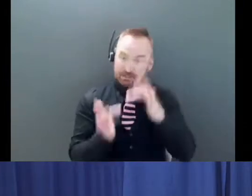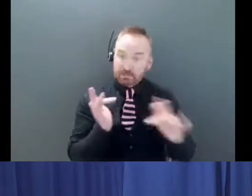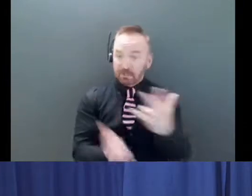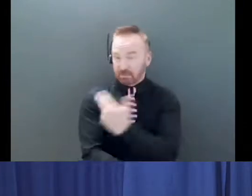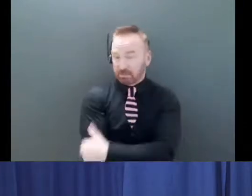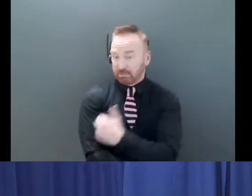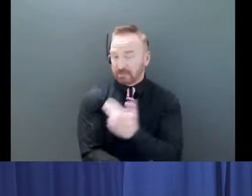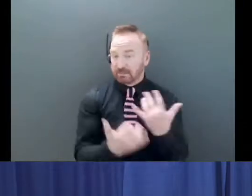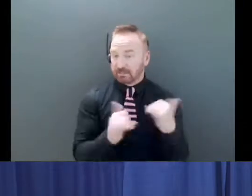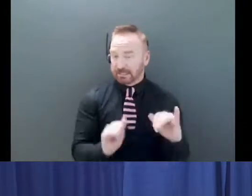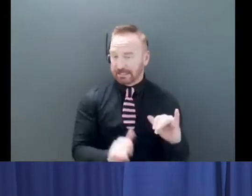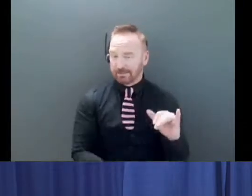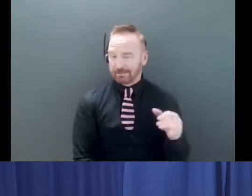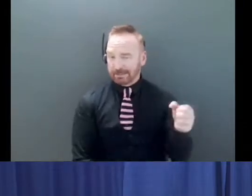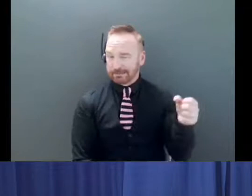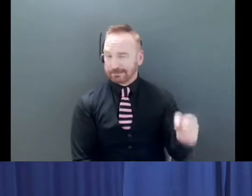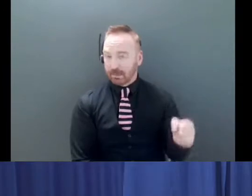cases are those who were unvaccinated or partially